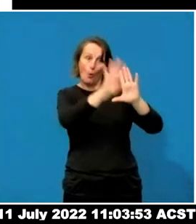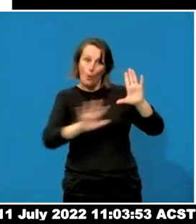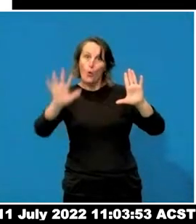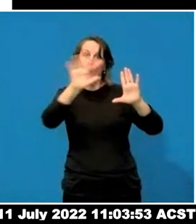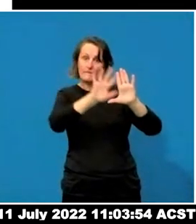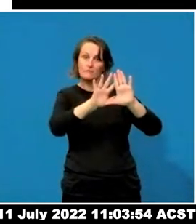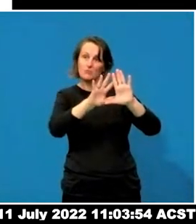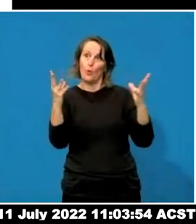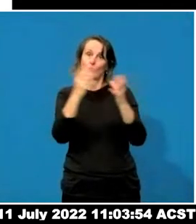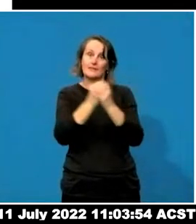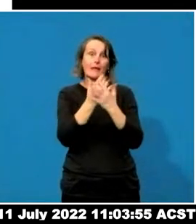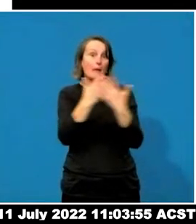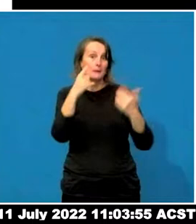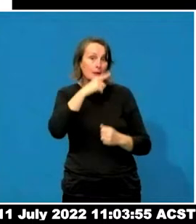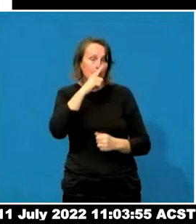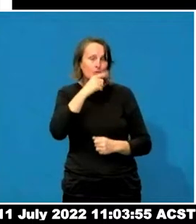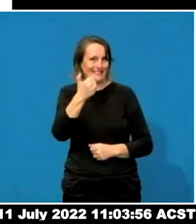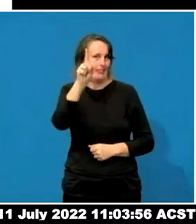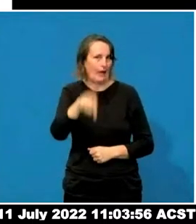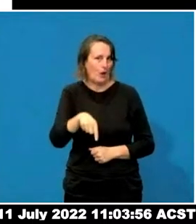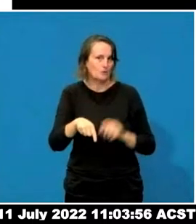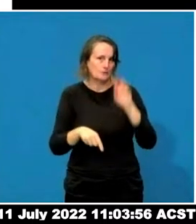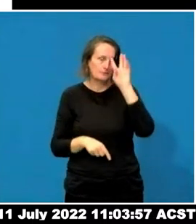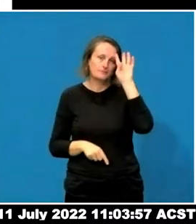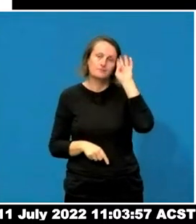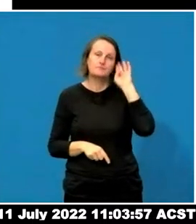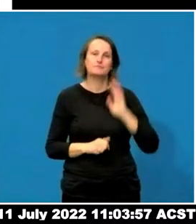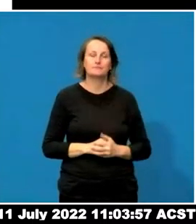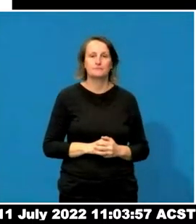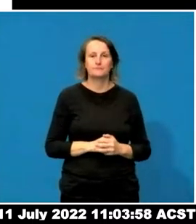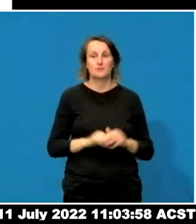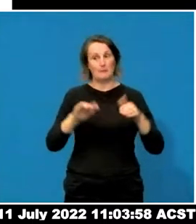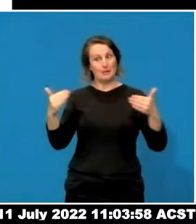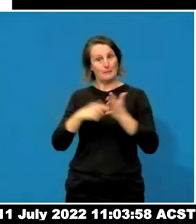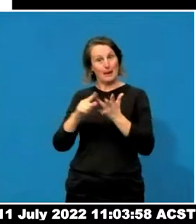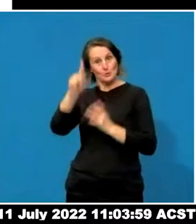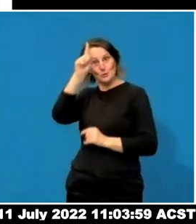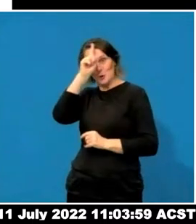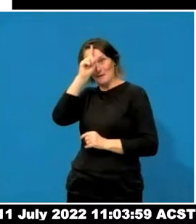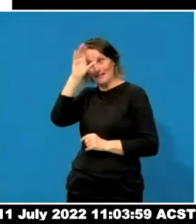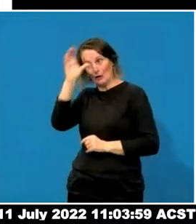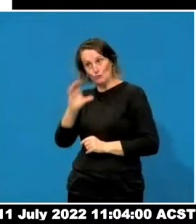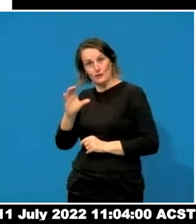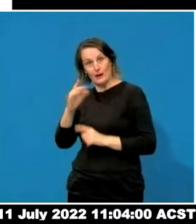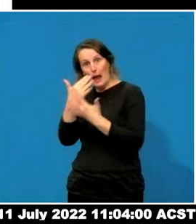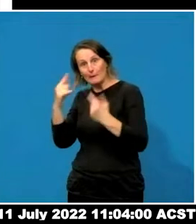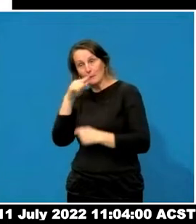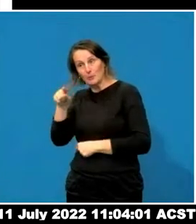people. Going back to the German analogy, Germany has a population of 84 million